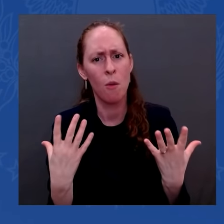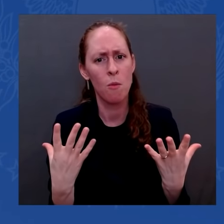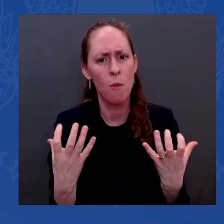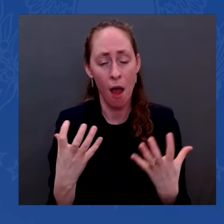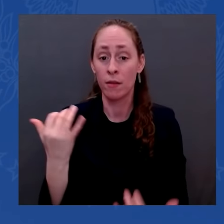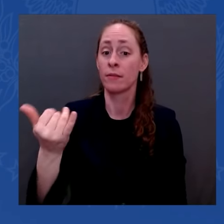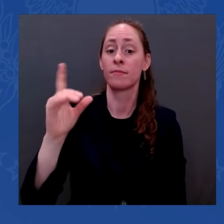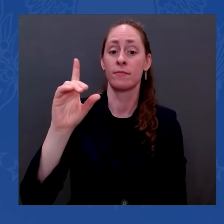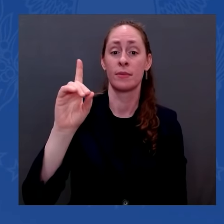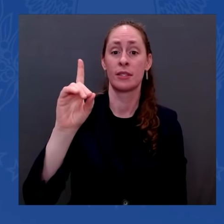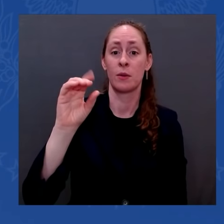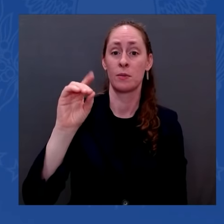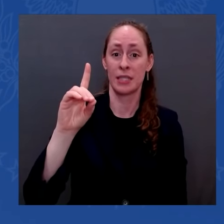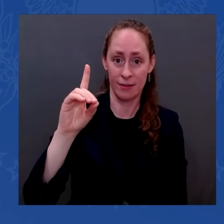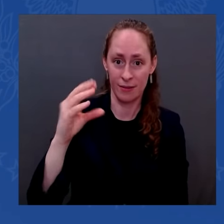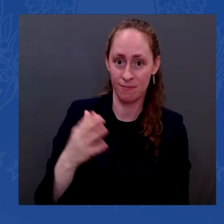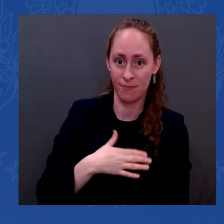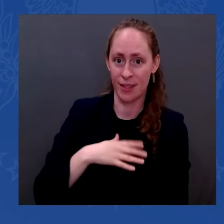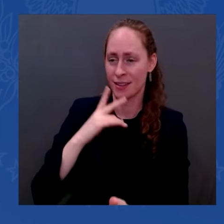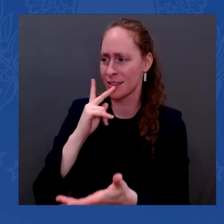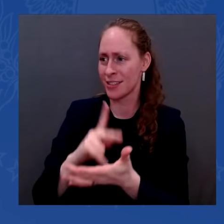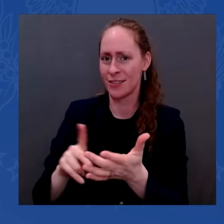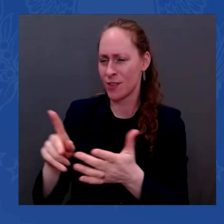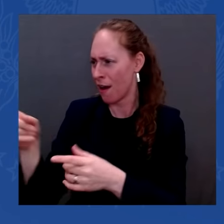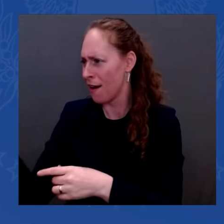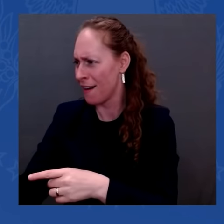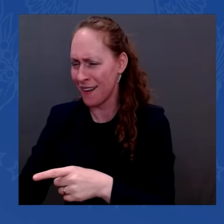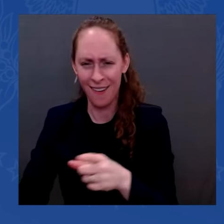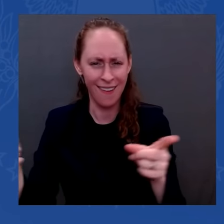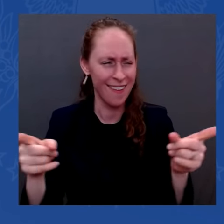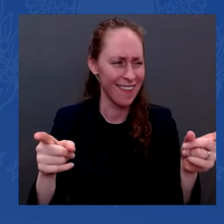the governor is to my -- the Deputy Secretary is here --